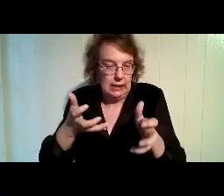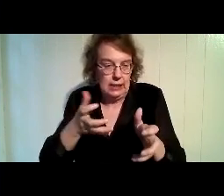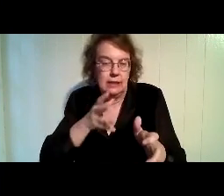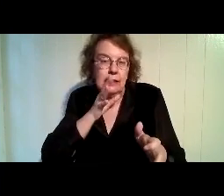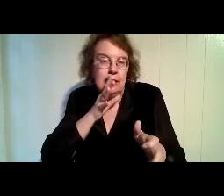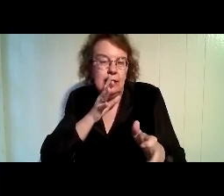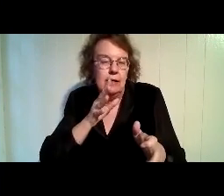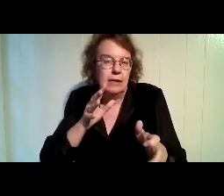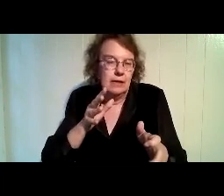and also the volume.